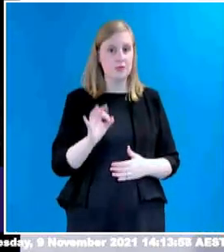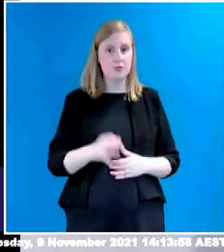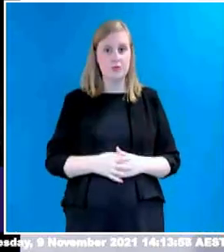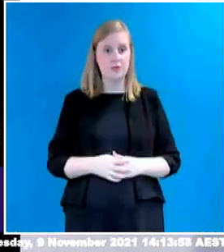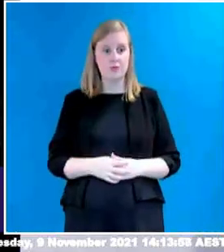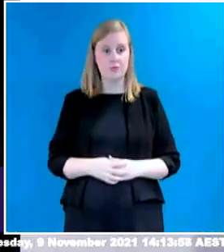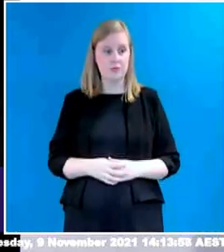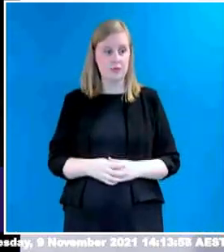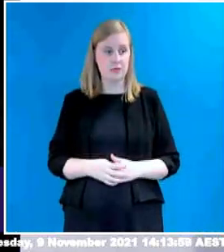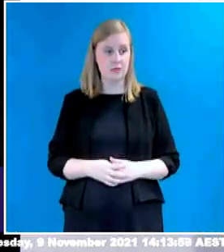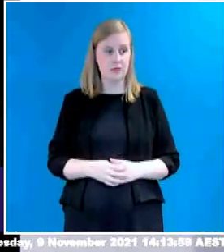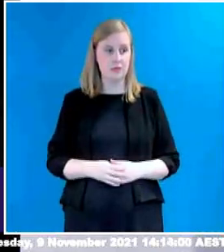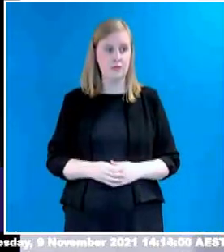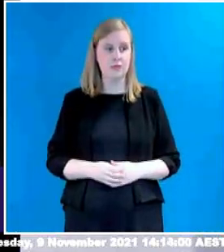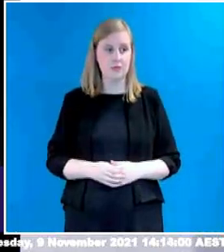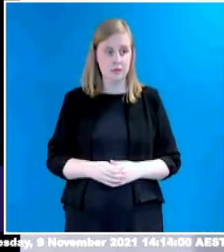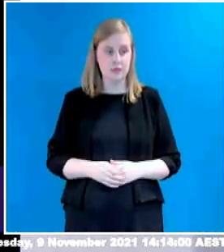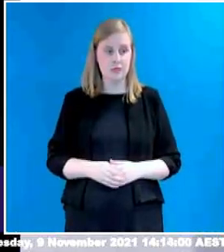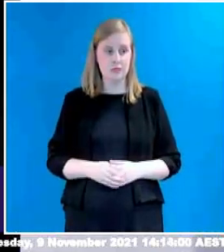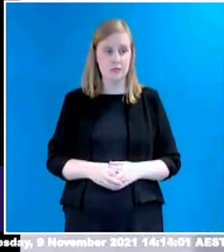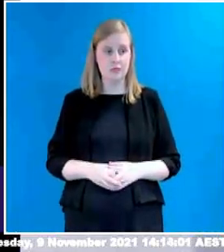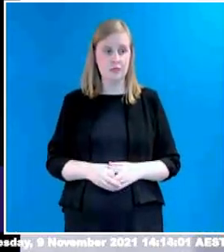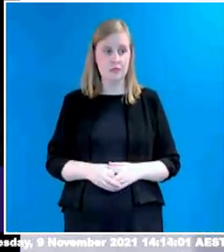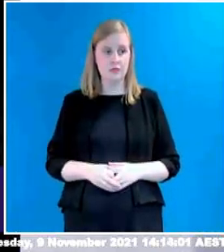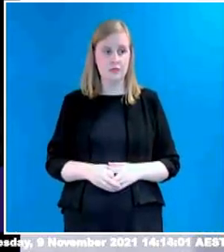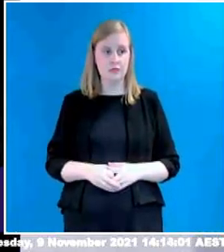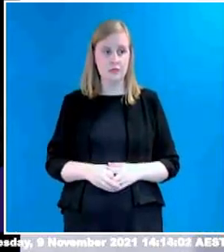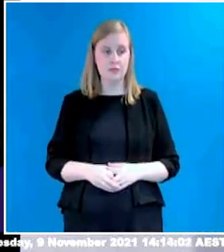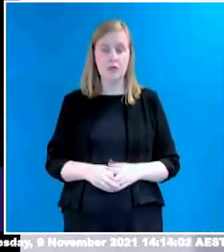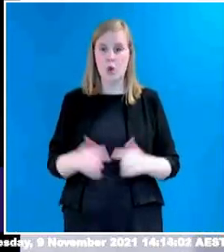We haven't given you this material but you would be aware that a